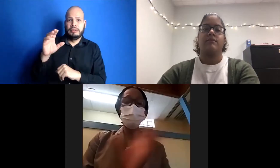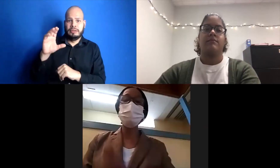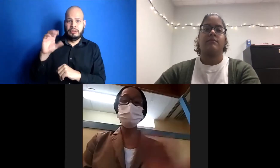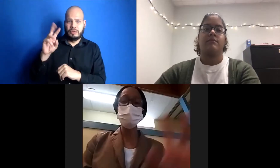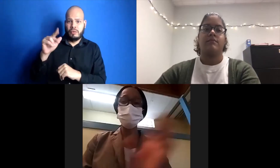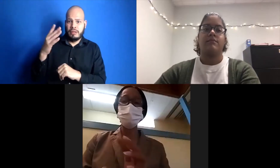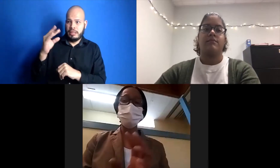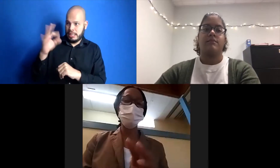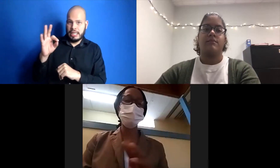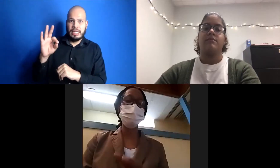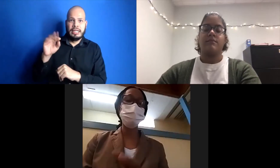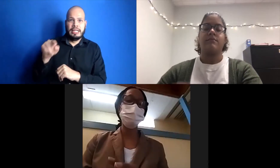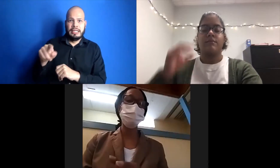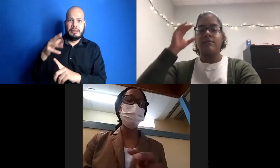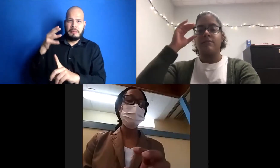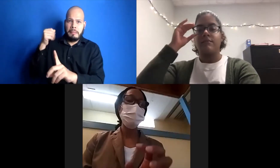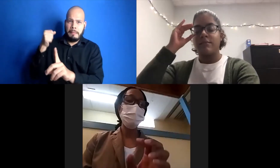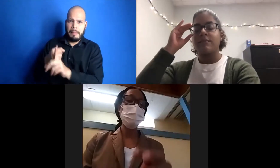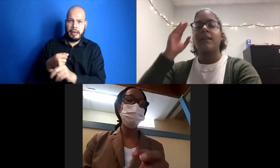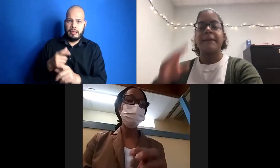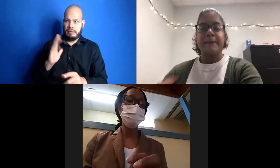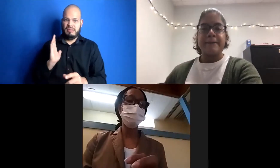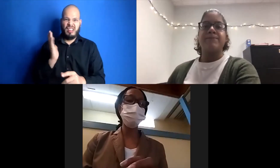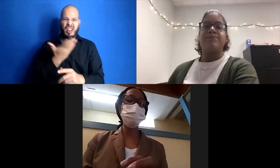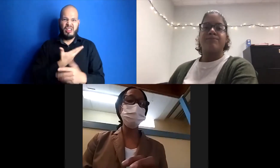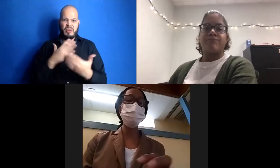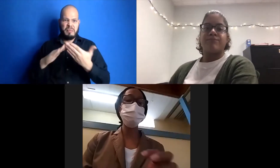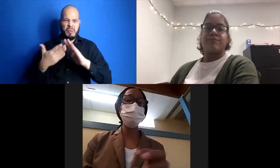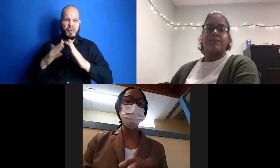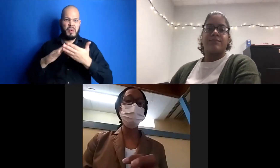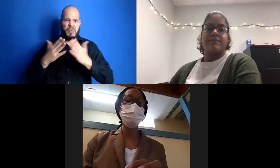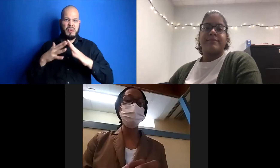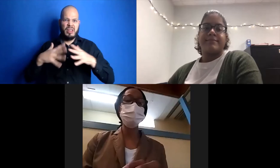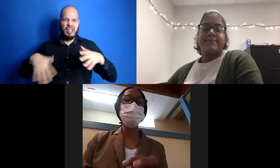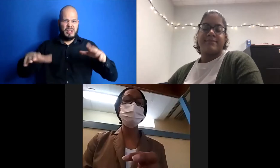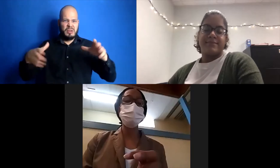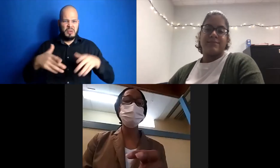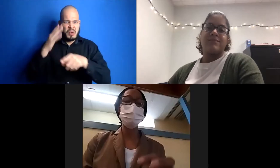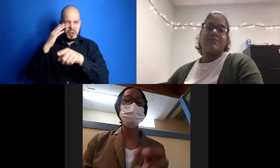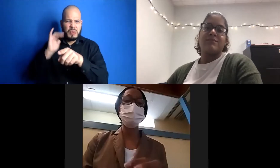our community as a whole how would you how do you think it has affected